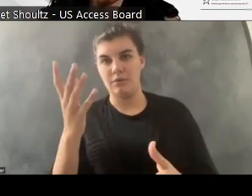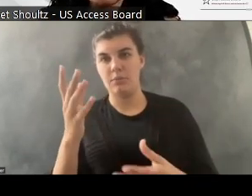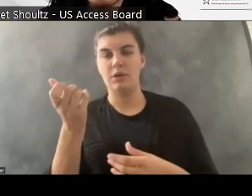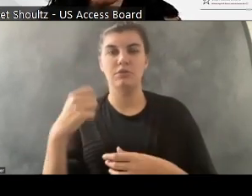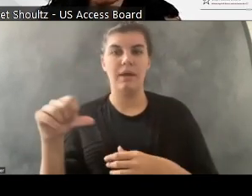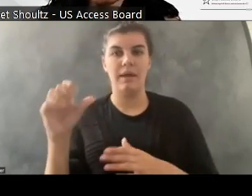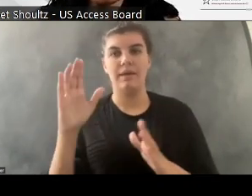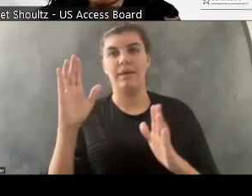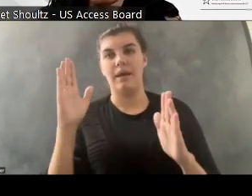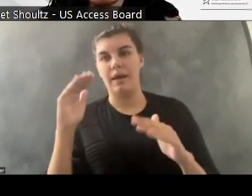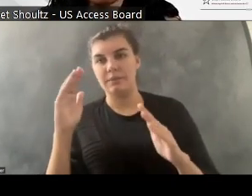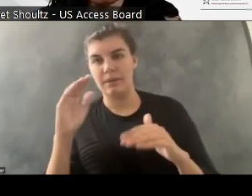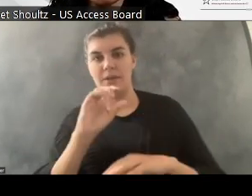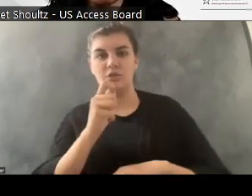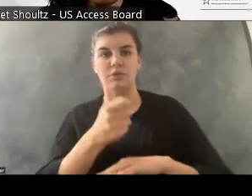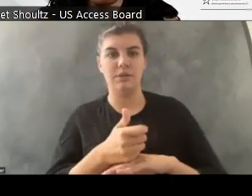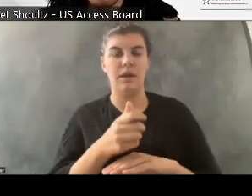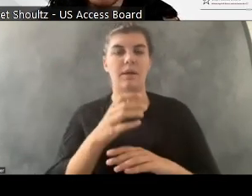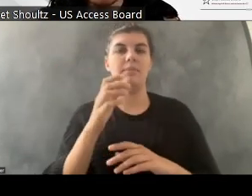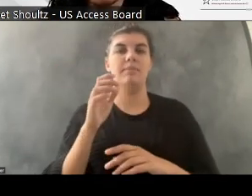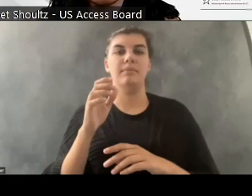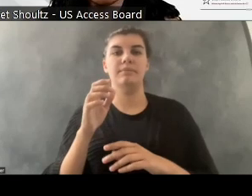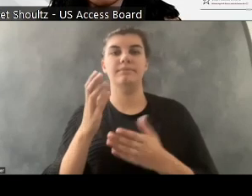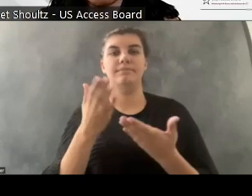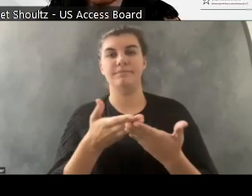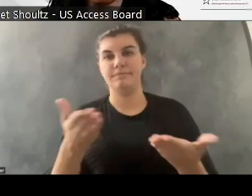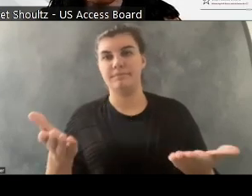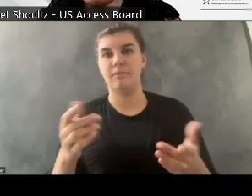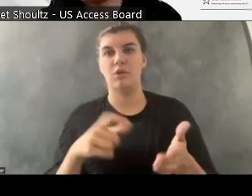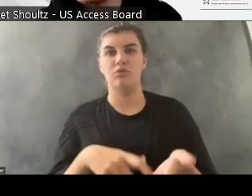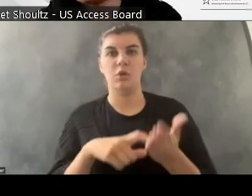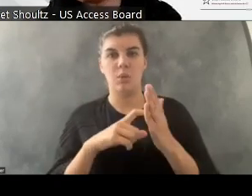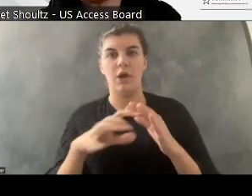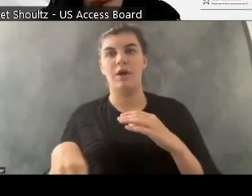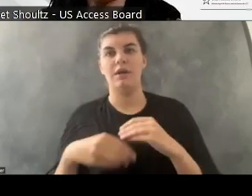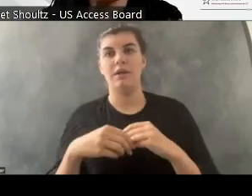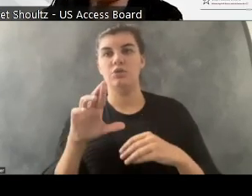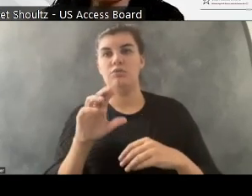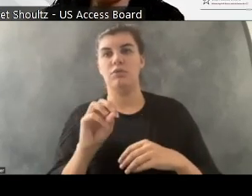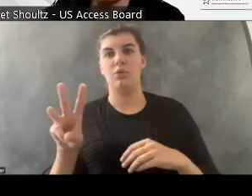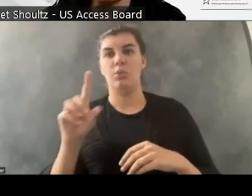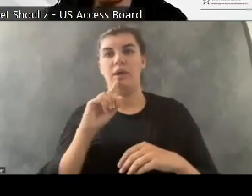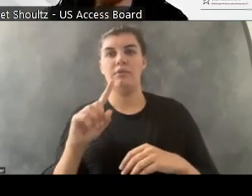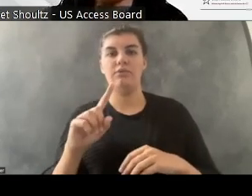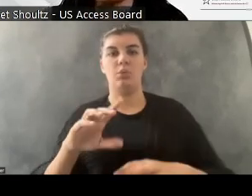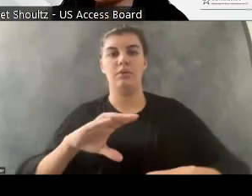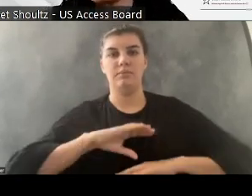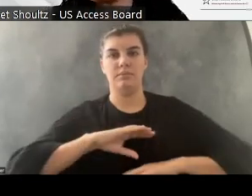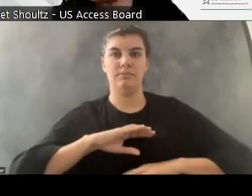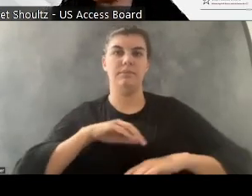any expectations that entities acquire additional right-of-way to meet accessibility requirements.